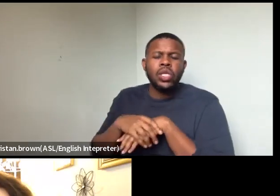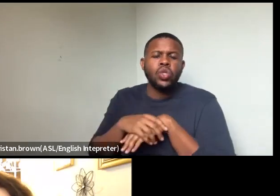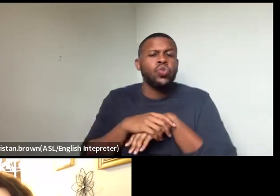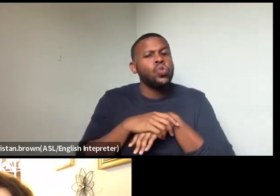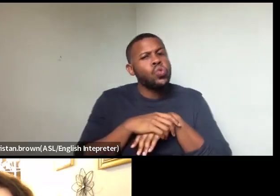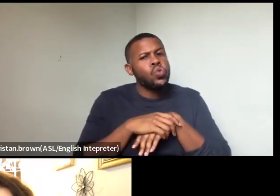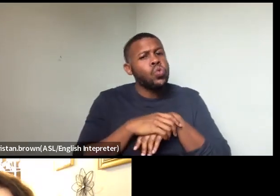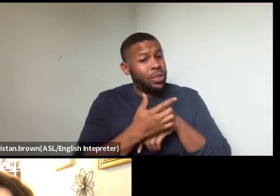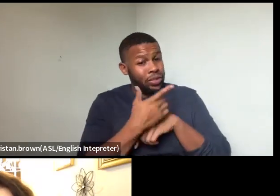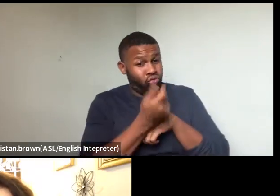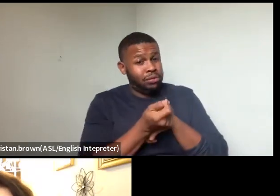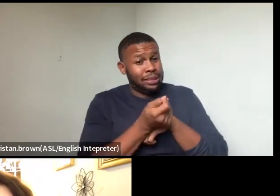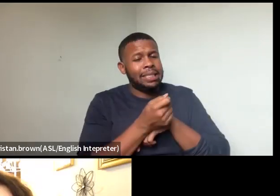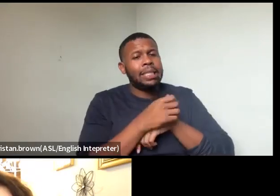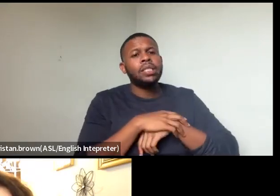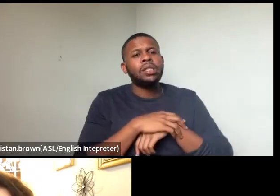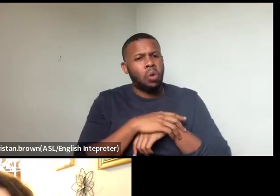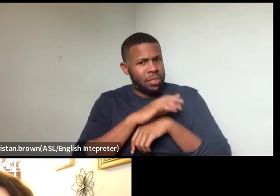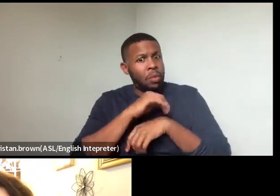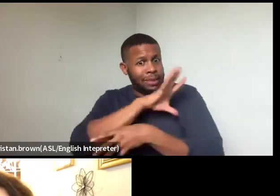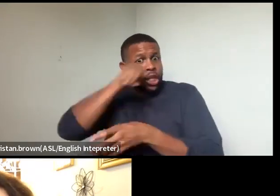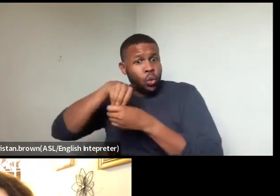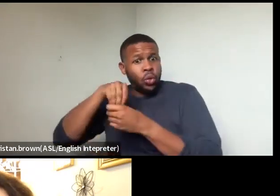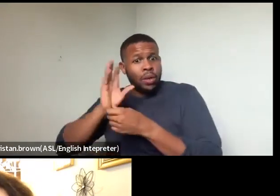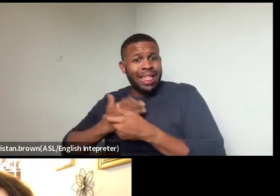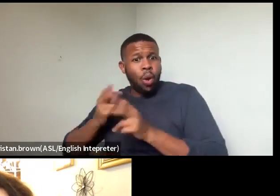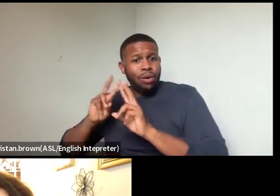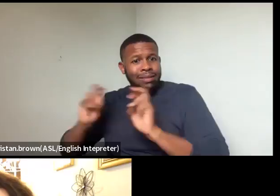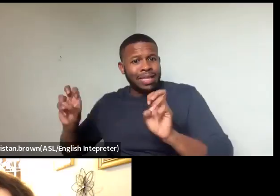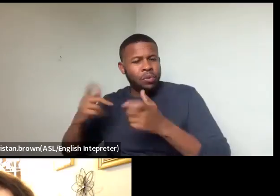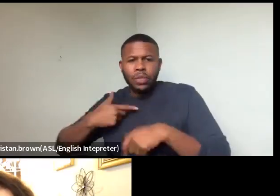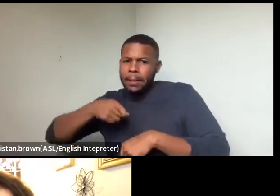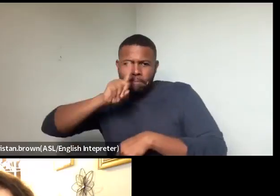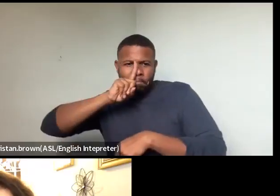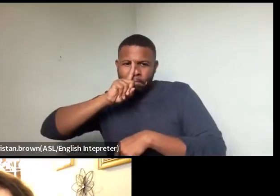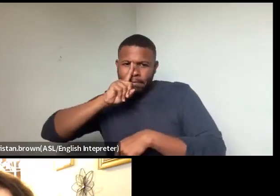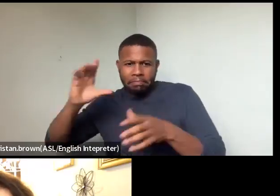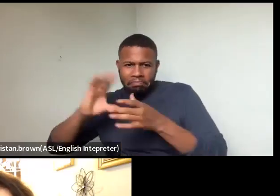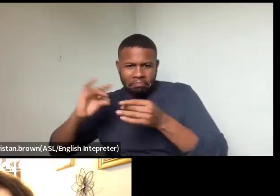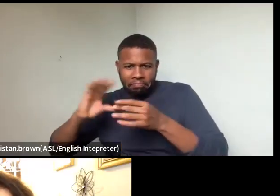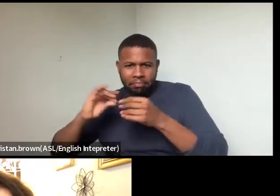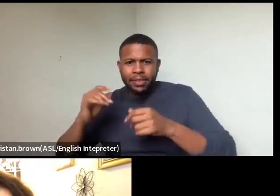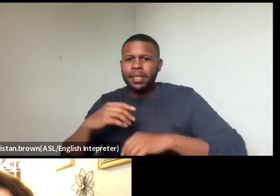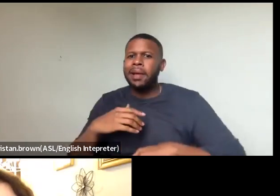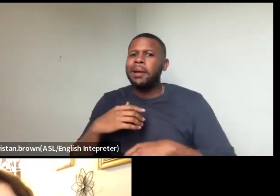Fair enough. Next question. Is there a way for states to get